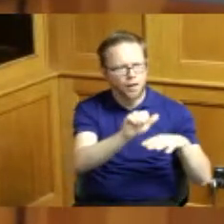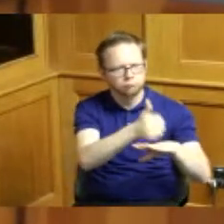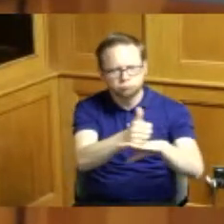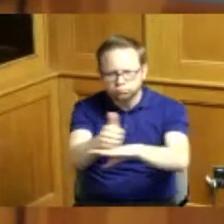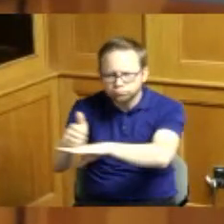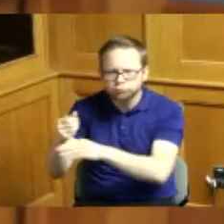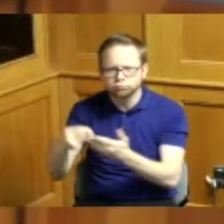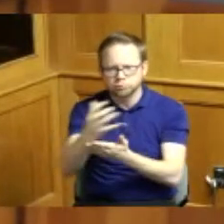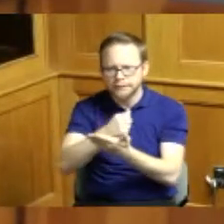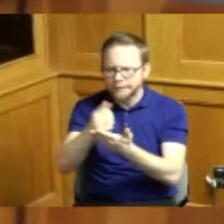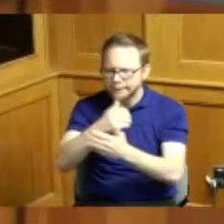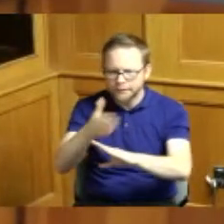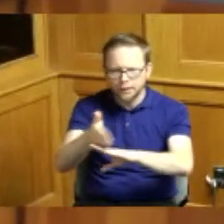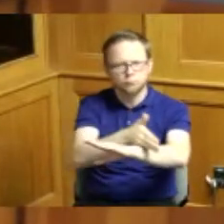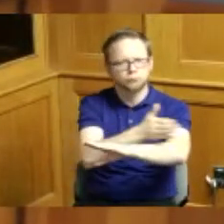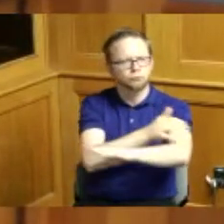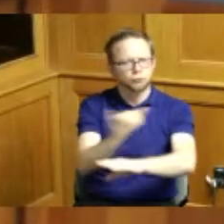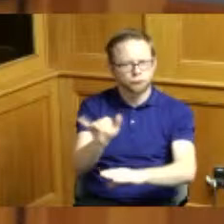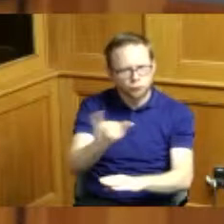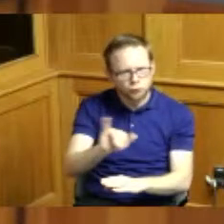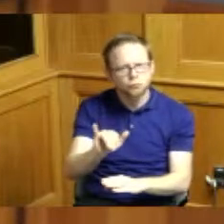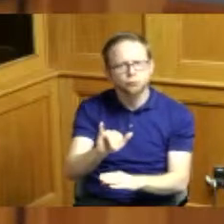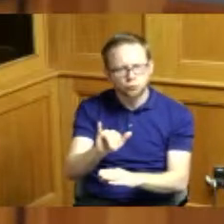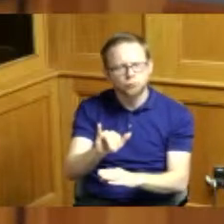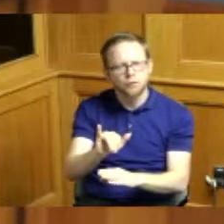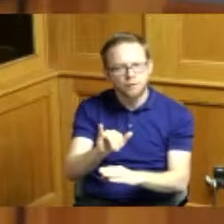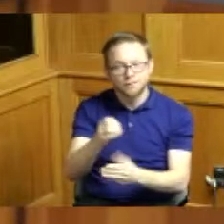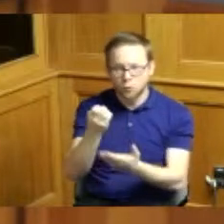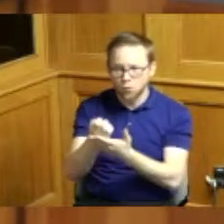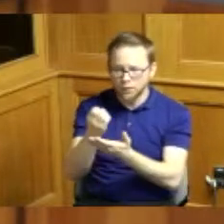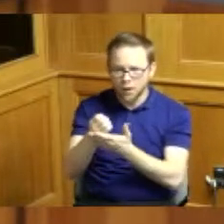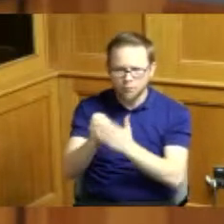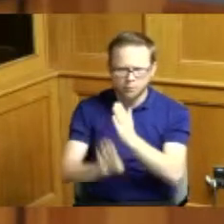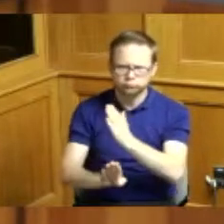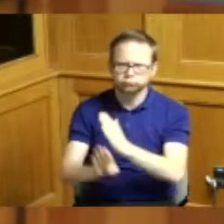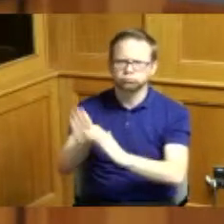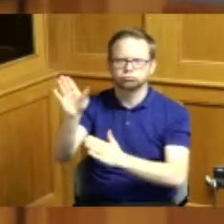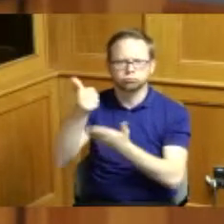the county while serving as an important driver for the economy and whereas Hamilton County